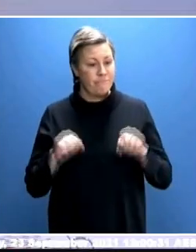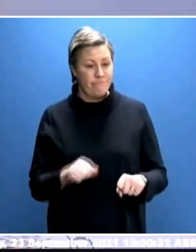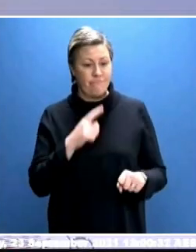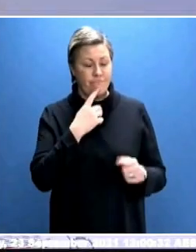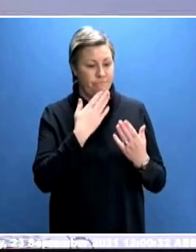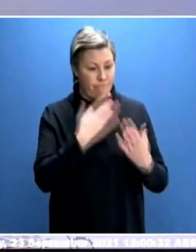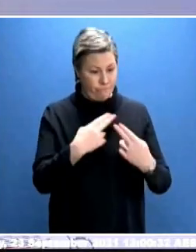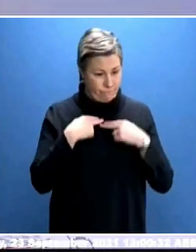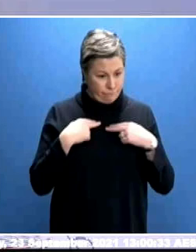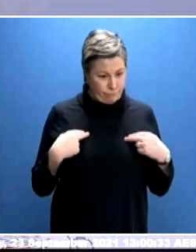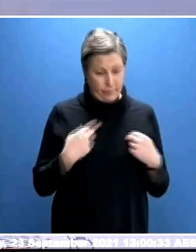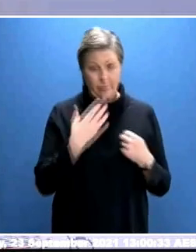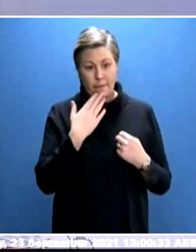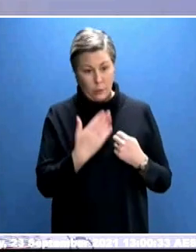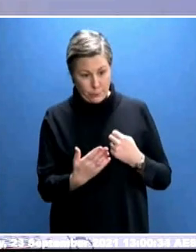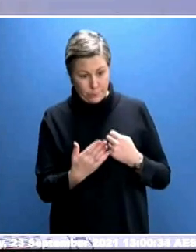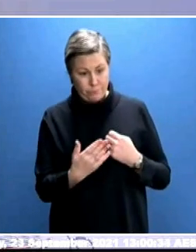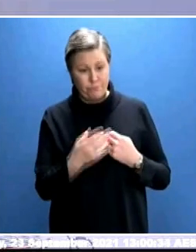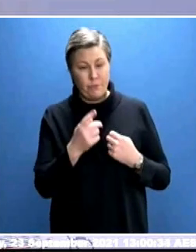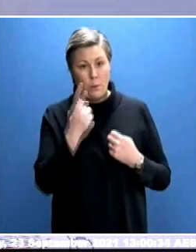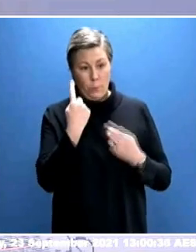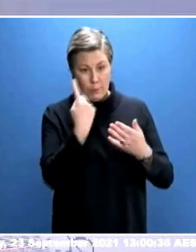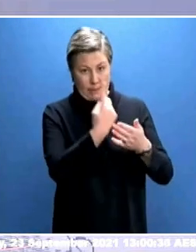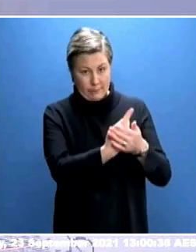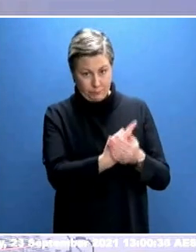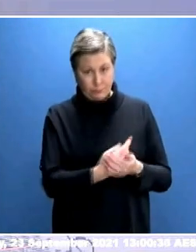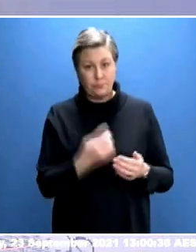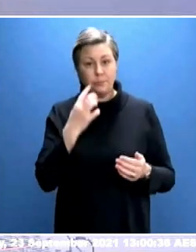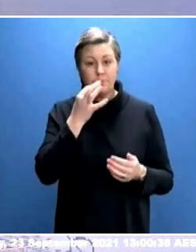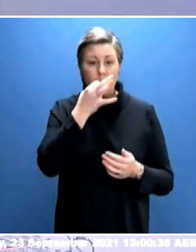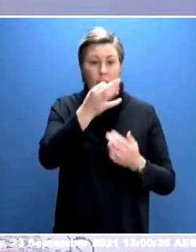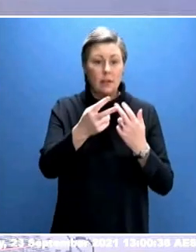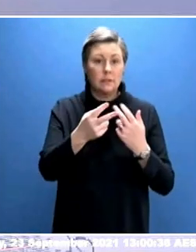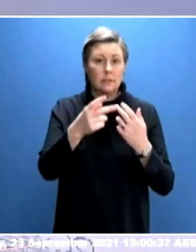Mr Espie, I'll ask my colleagues whether they have any questions of you. I'll first ask Commissioner Mason.